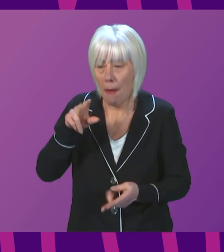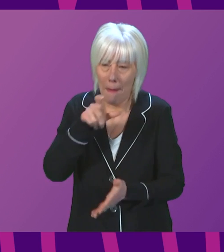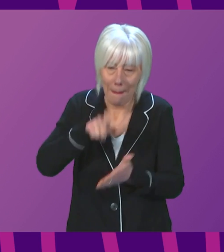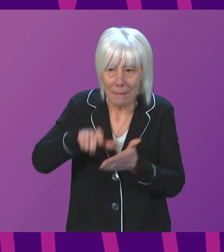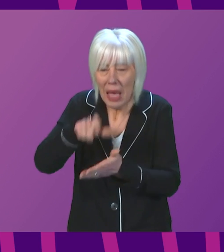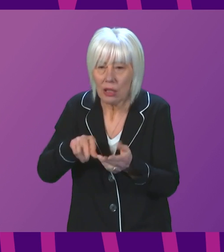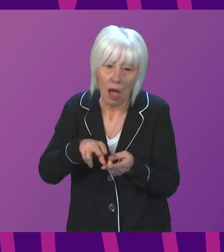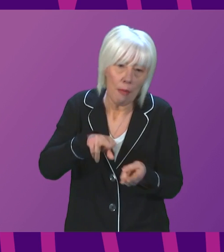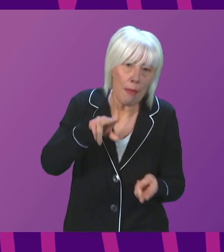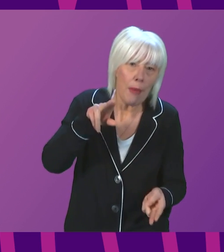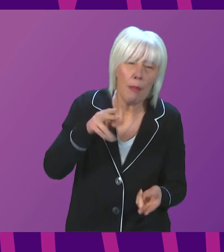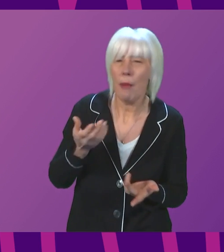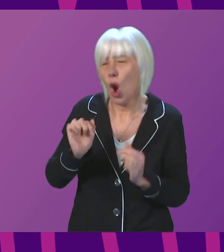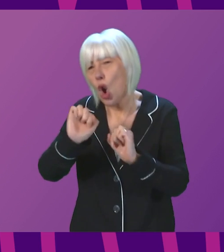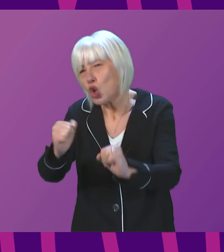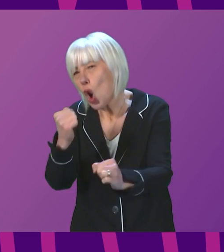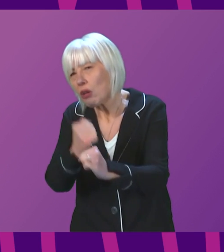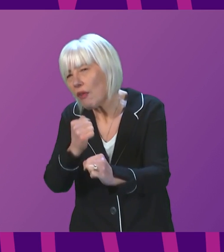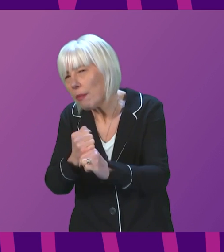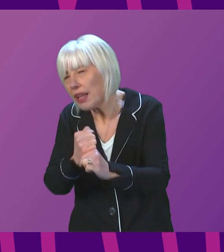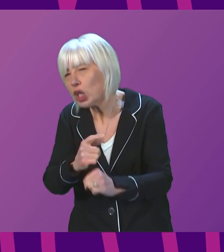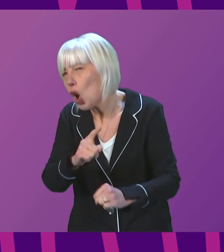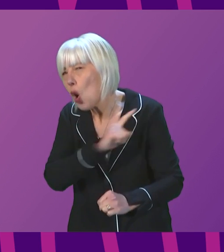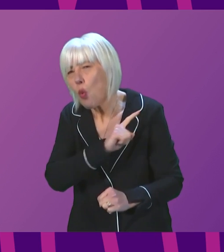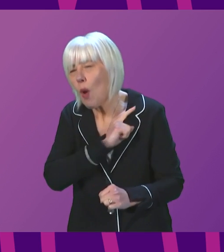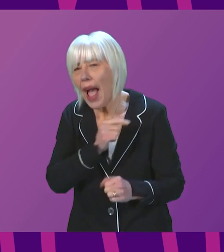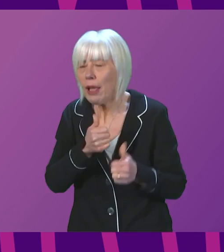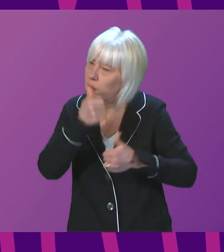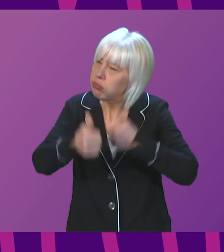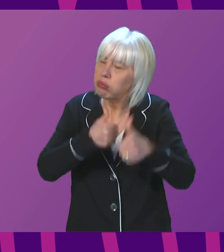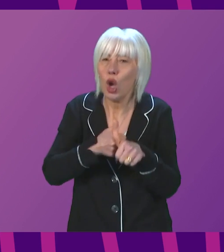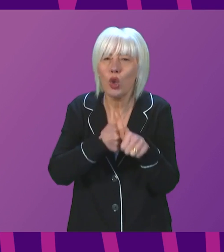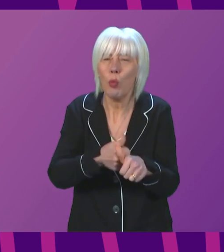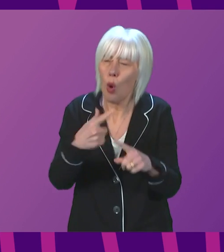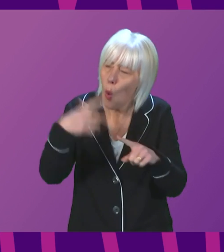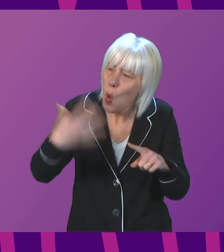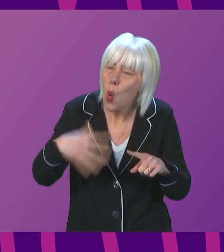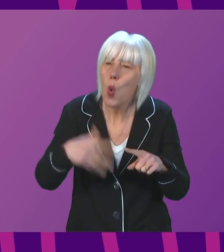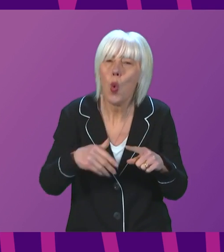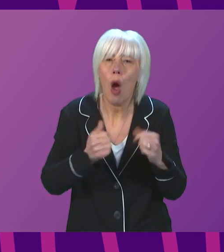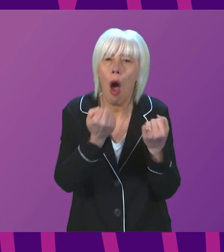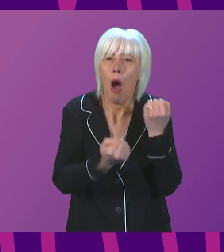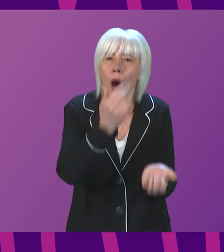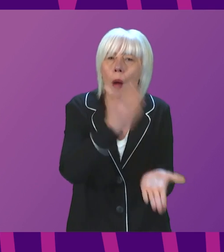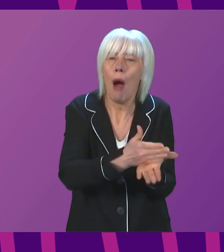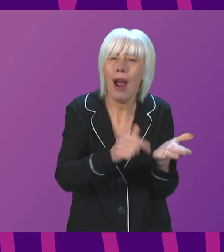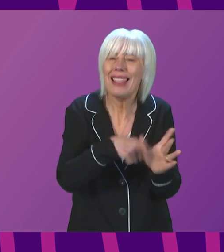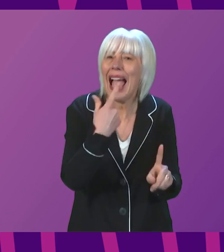Why is the Government in favour of a costly workplace parking tax at the same time?